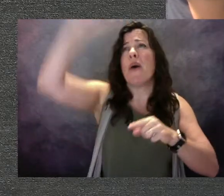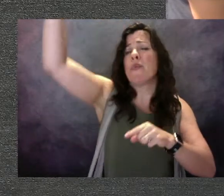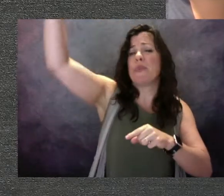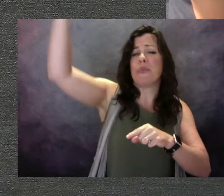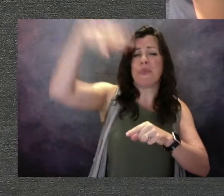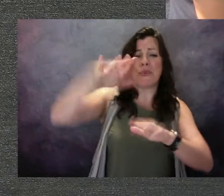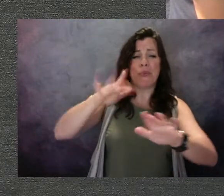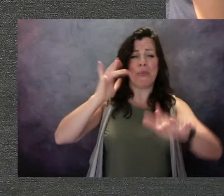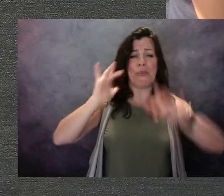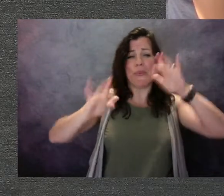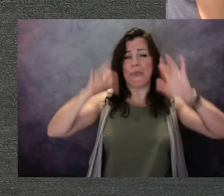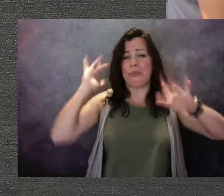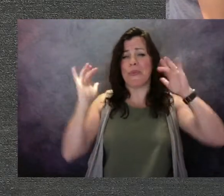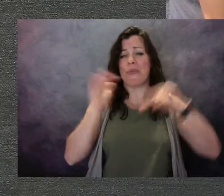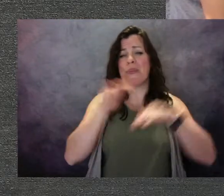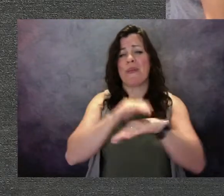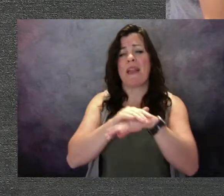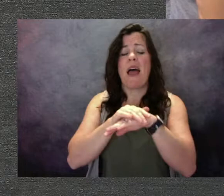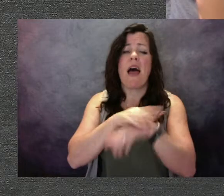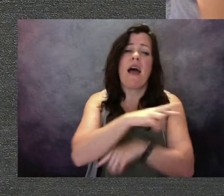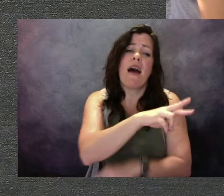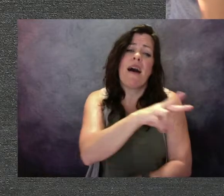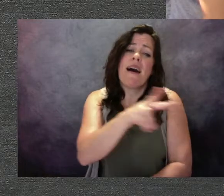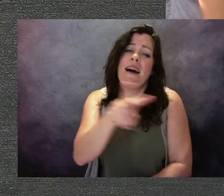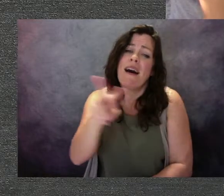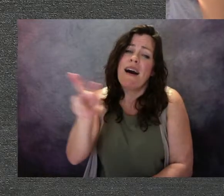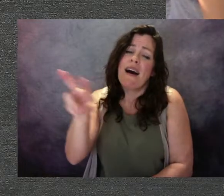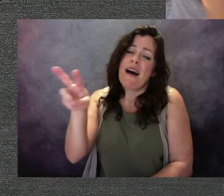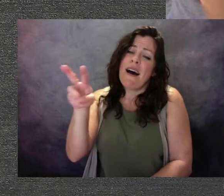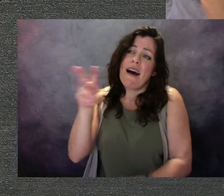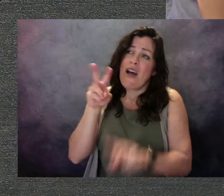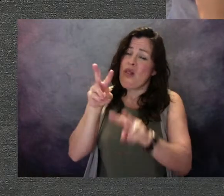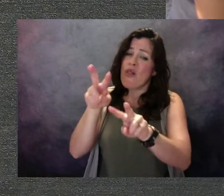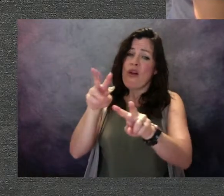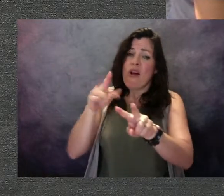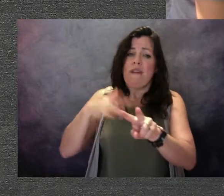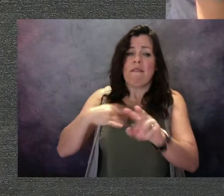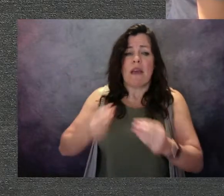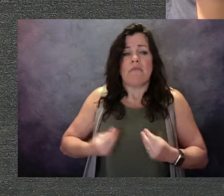I will say, when I look at that water, it calms me right down. How about you guys?